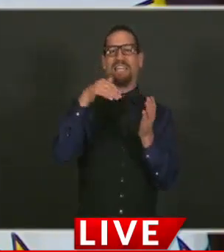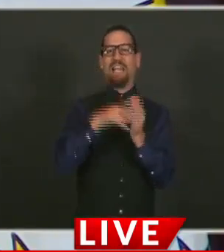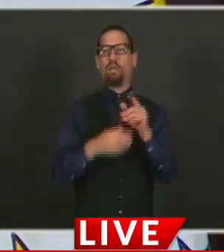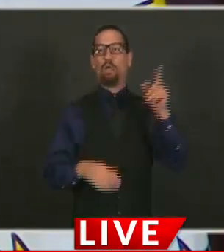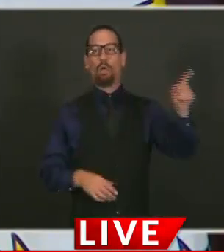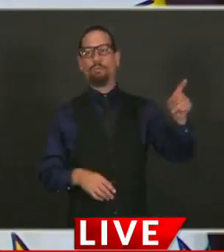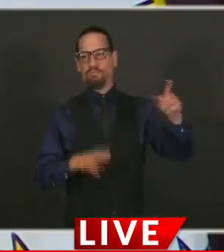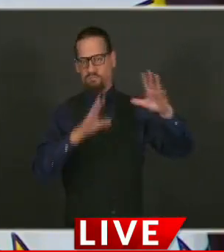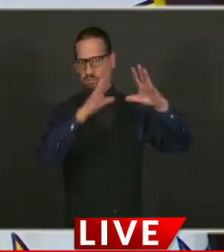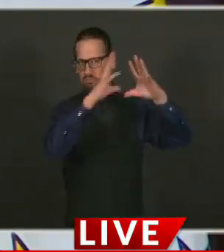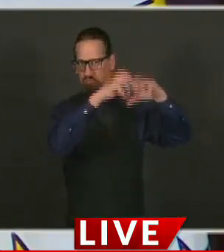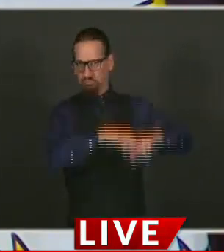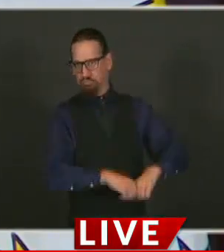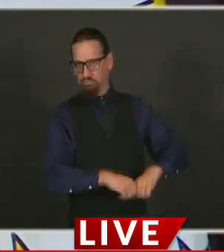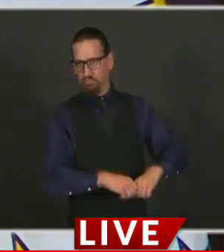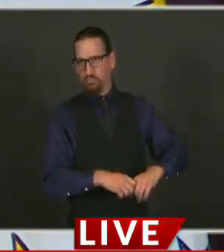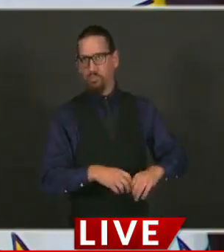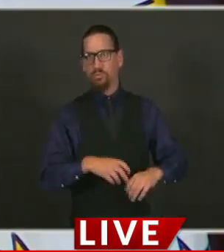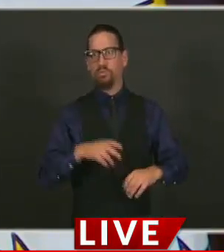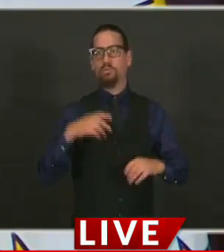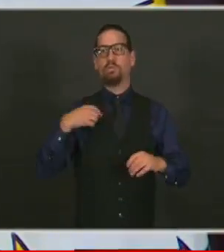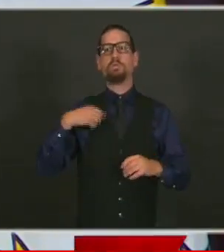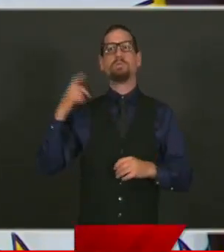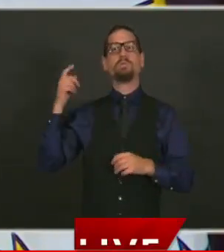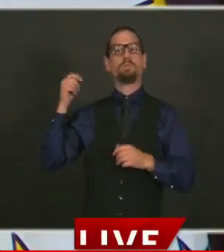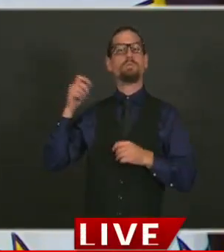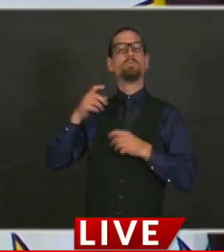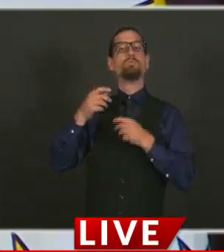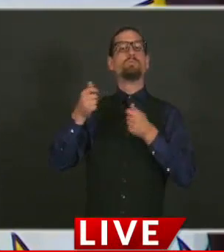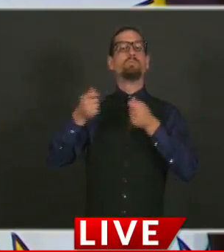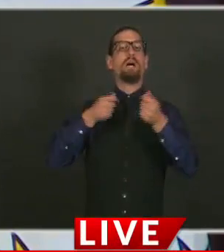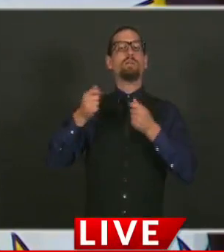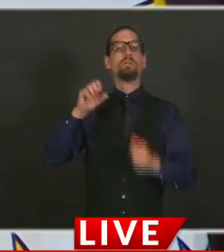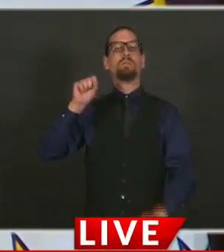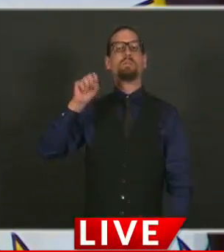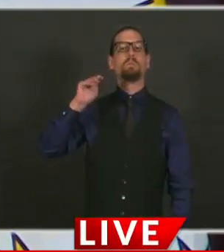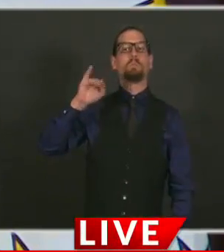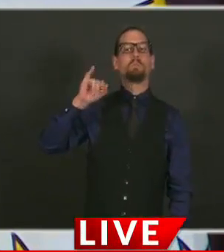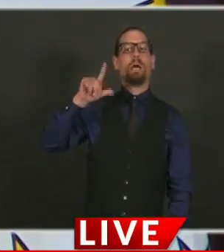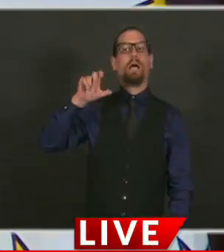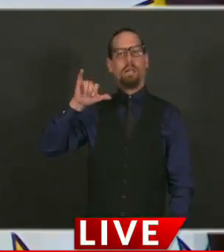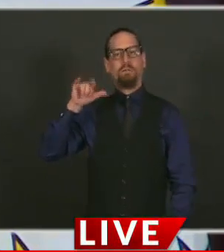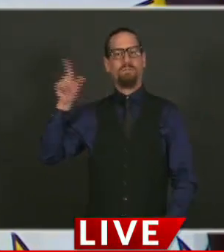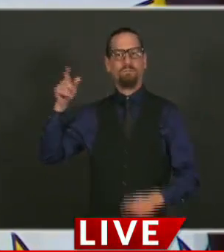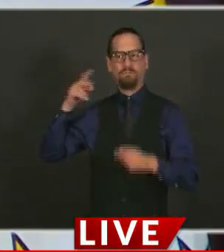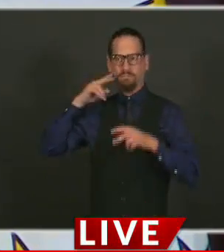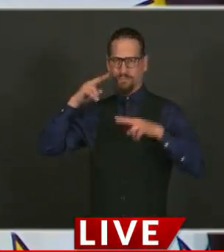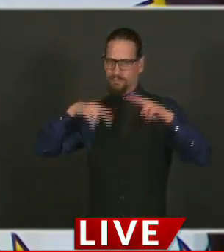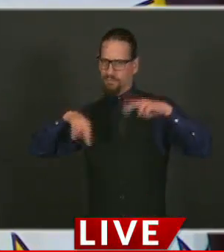THE CONVENTION CENTER I HAD AUTHORIZED TO BE SHUT DOWN, AND DIRECTOR SMILEY IS IN THE PROCESS OF FINDING CONTRACTORS